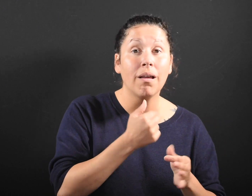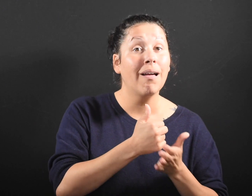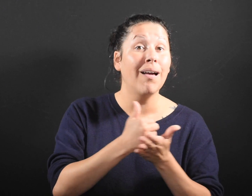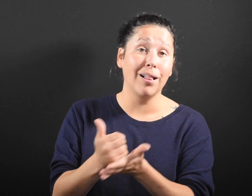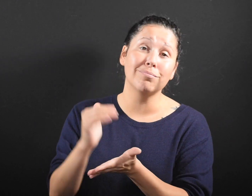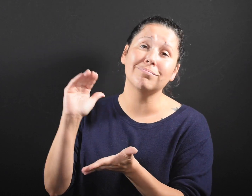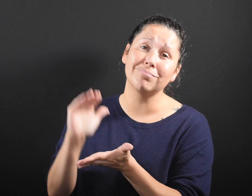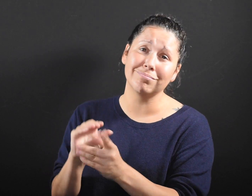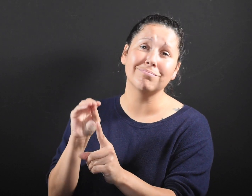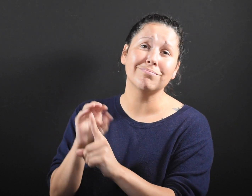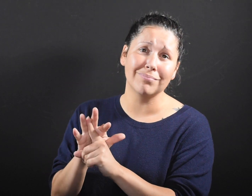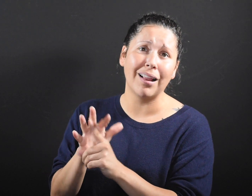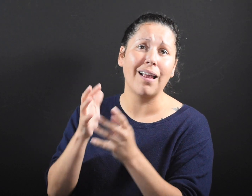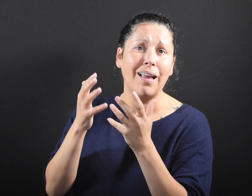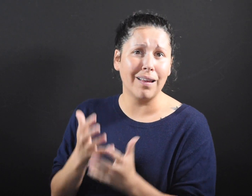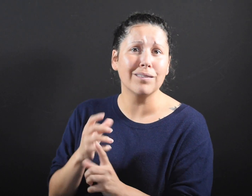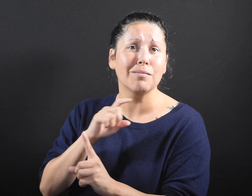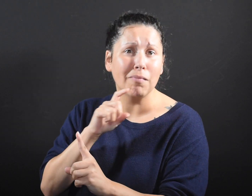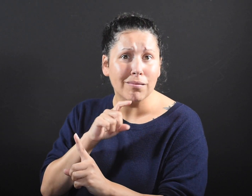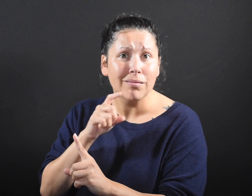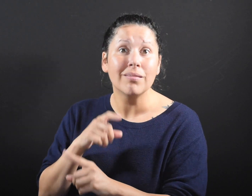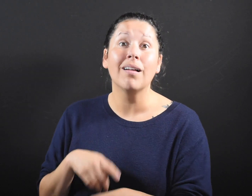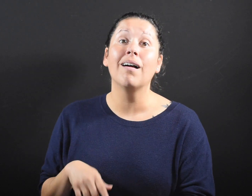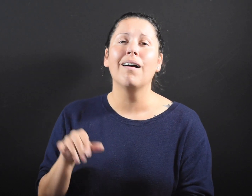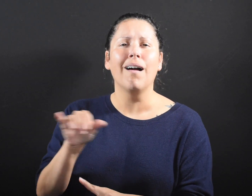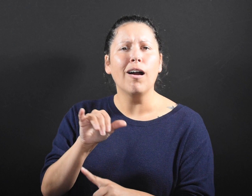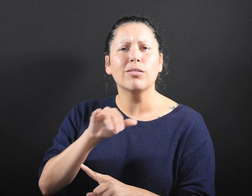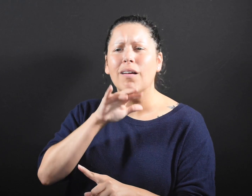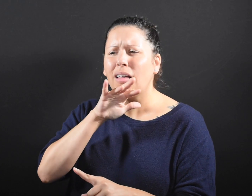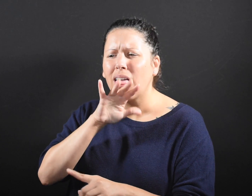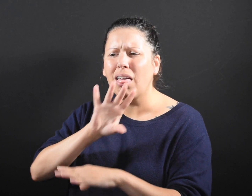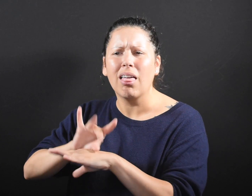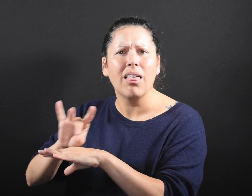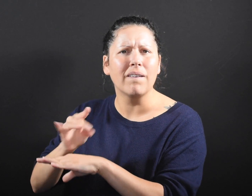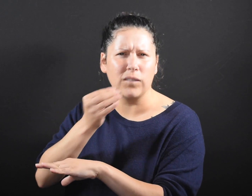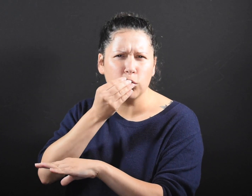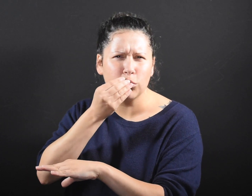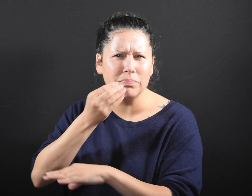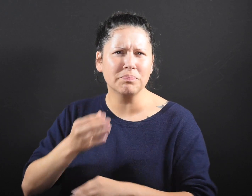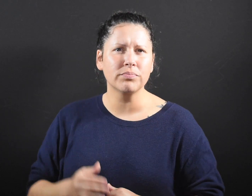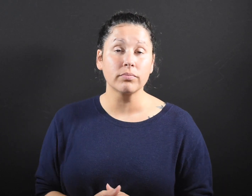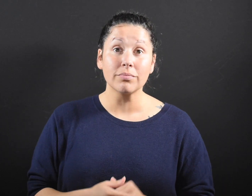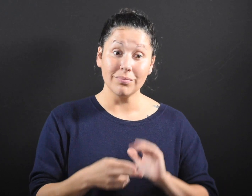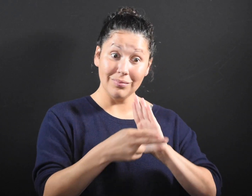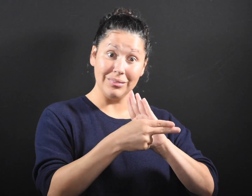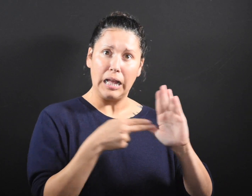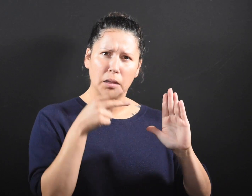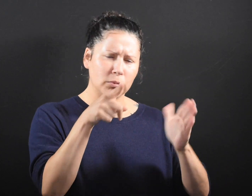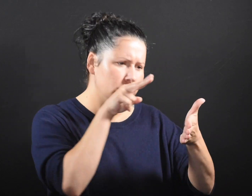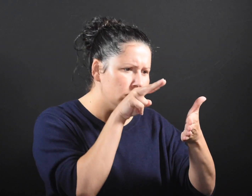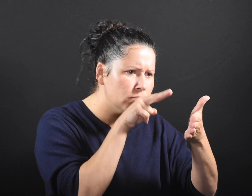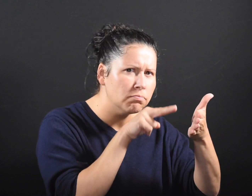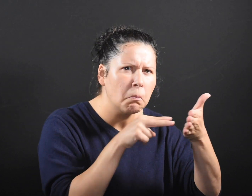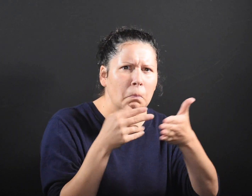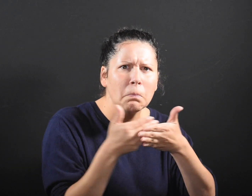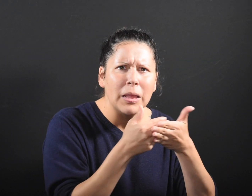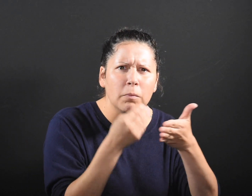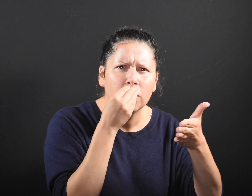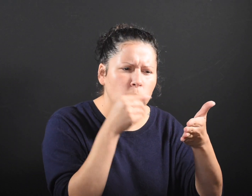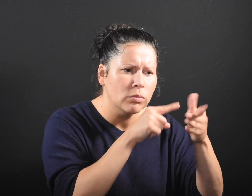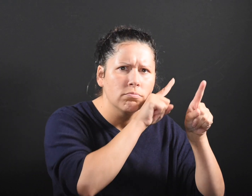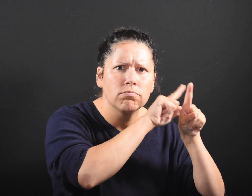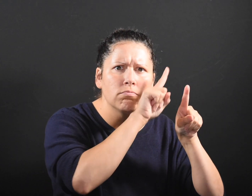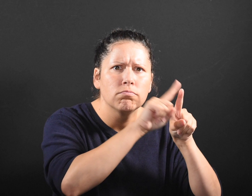and other contaminants found in some foods. ● Read the labels. Multi-ingredient baby